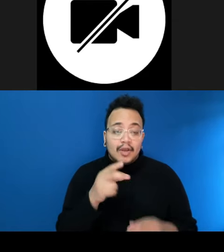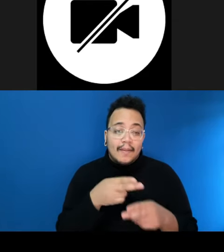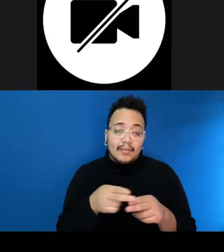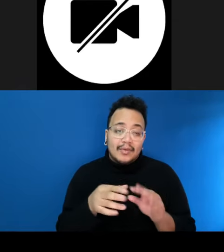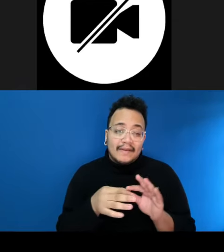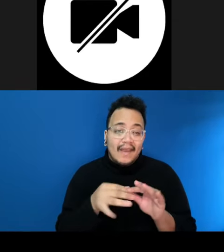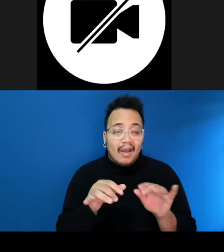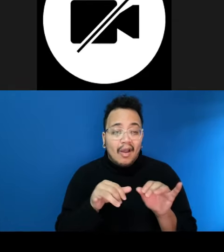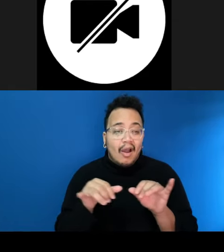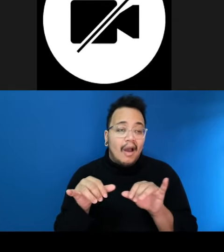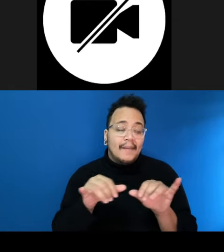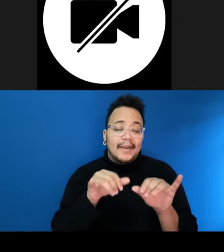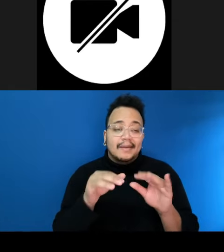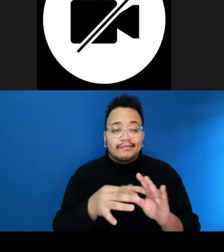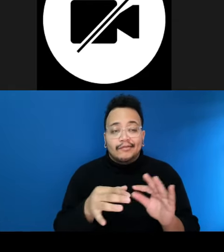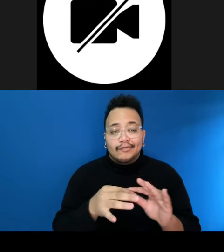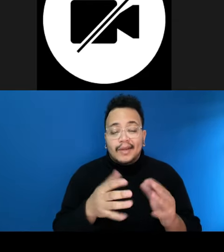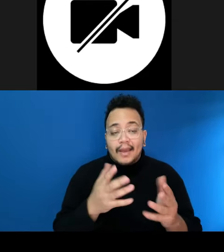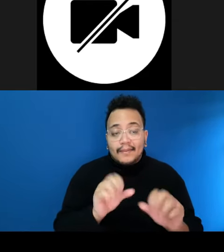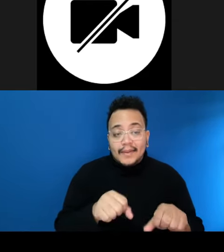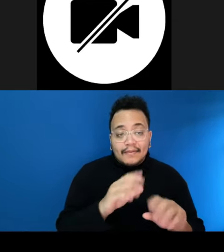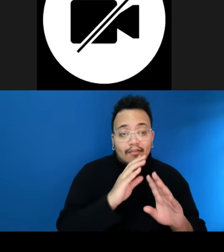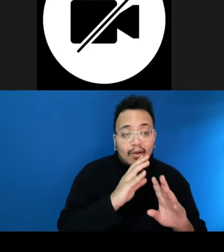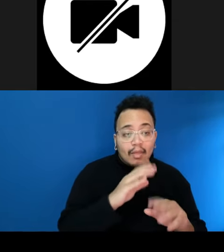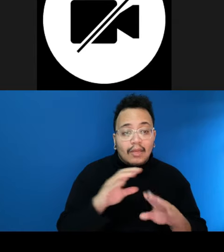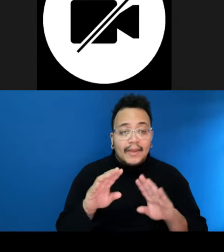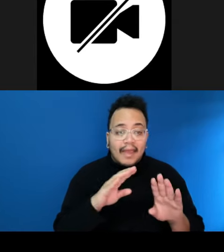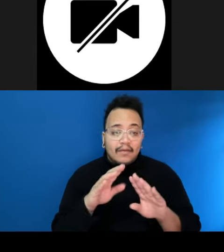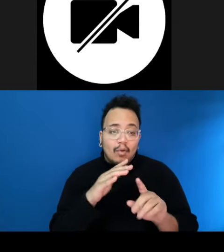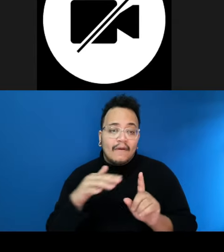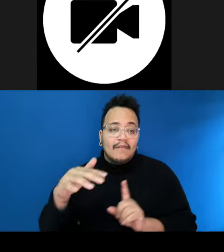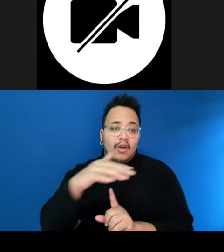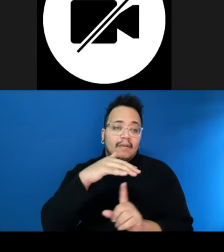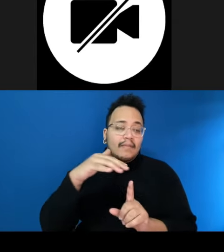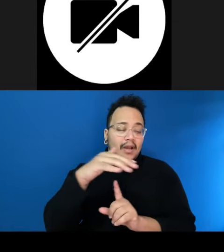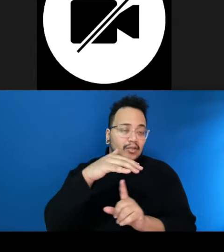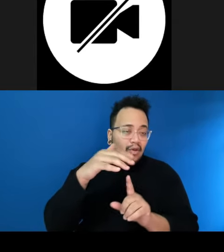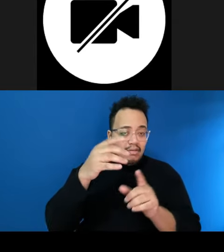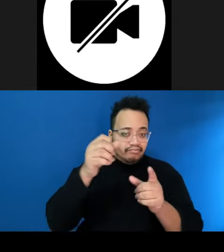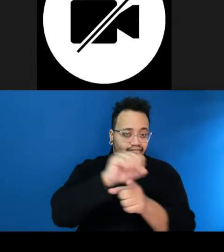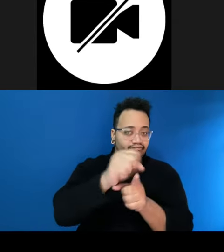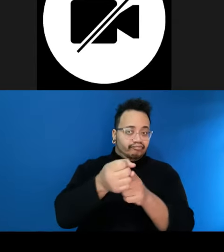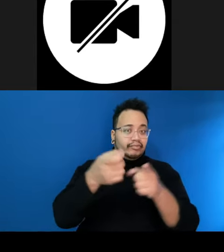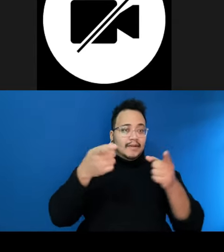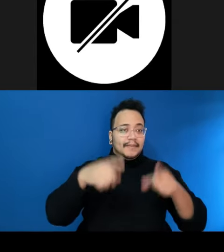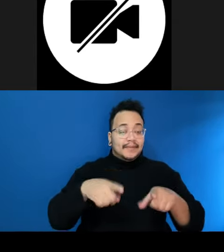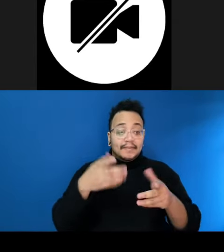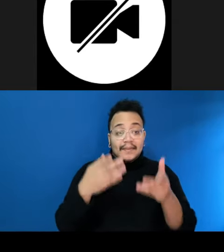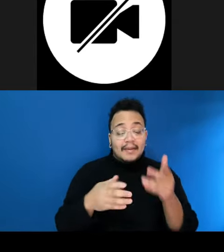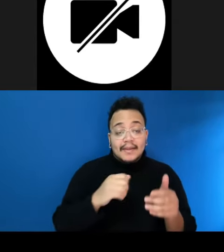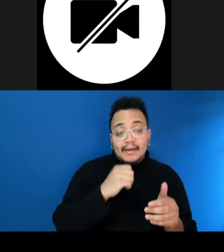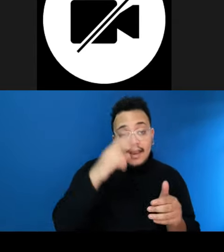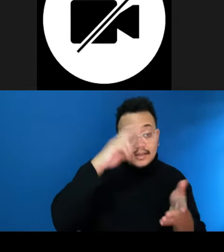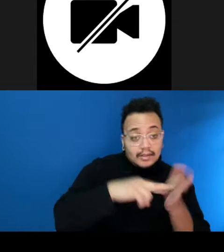daily, verbal, behavioral or environmental indignities, whether intentional or unintentional